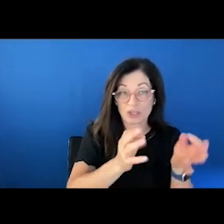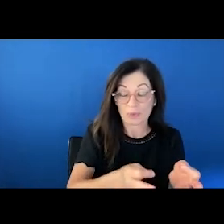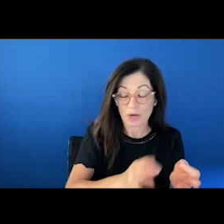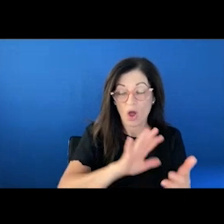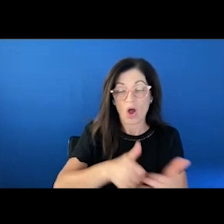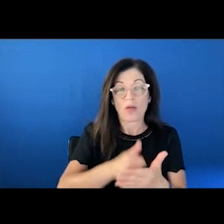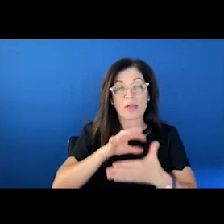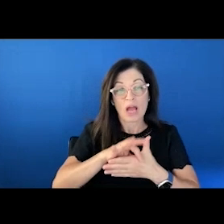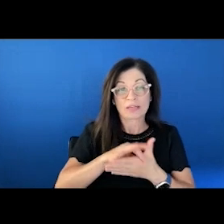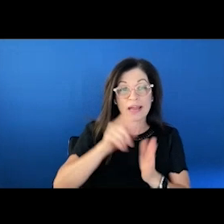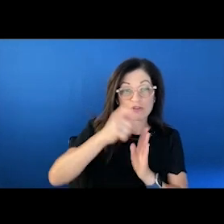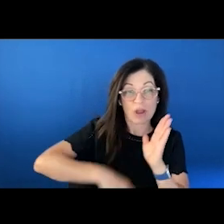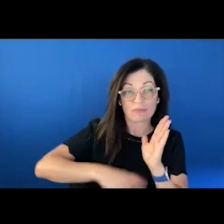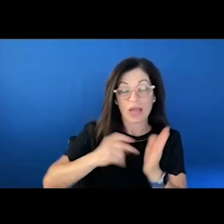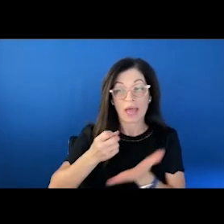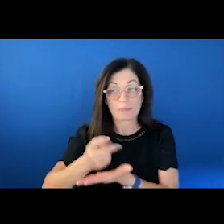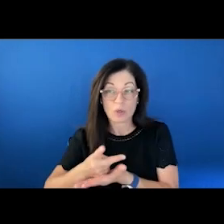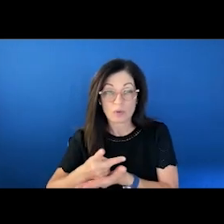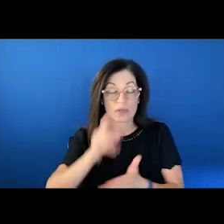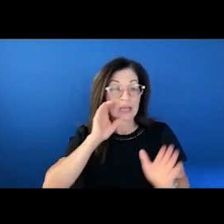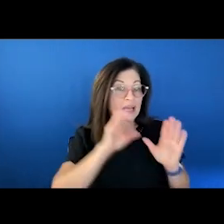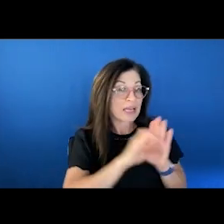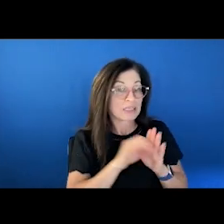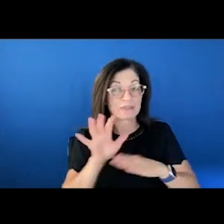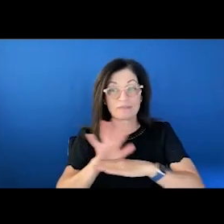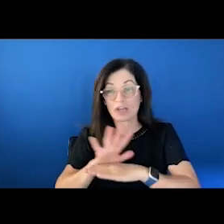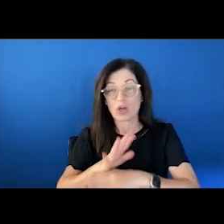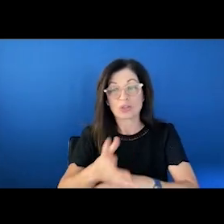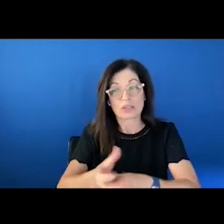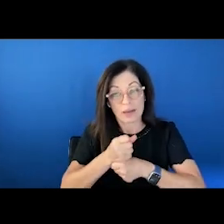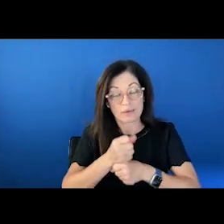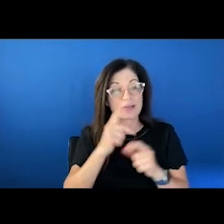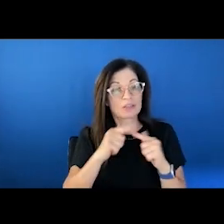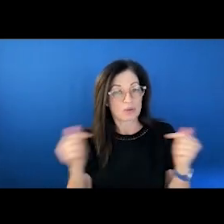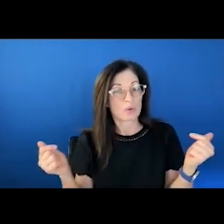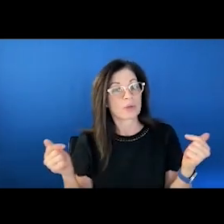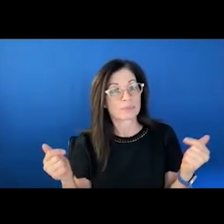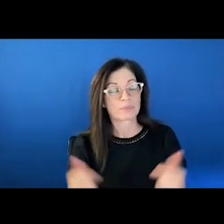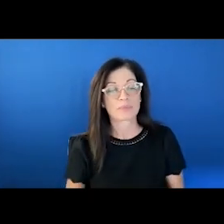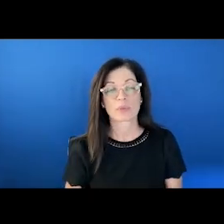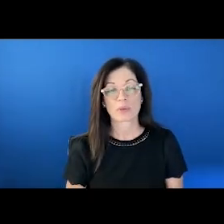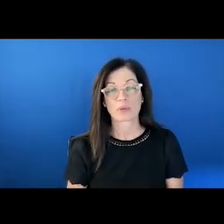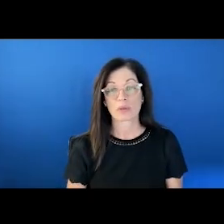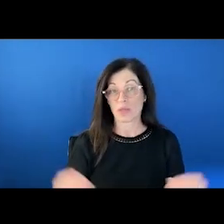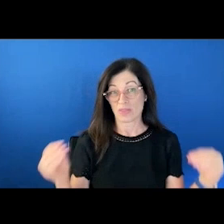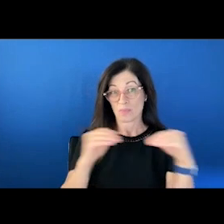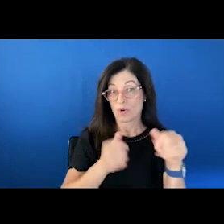all the page content drafted and approved, images and videos secured, and so on. The more you stick